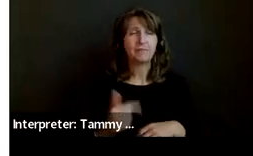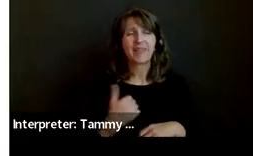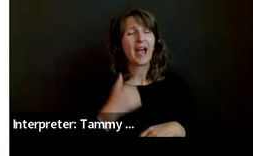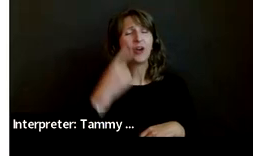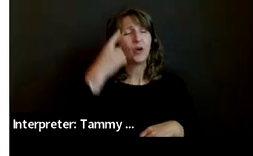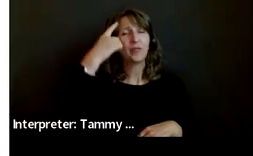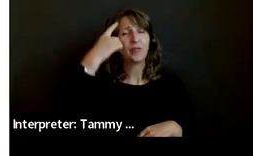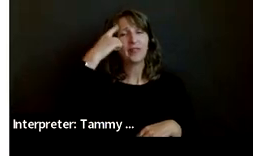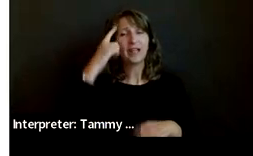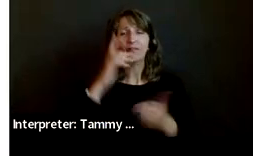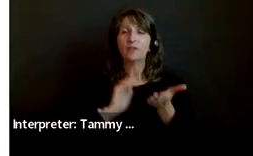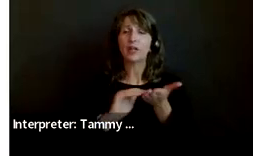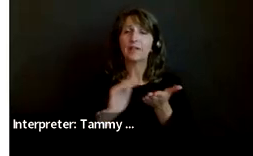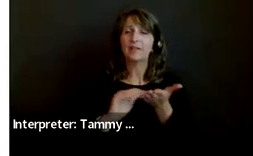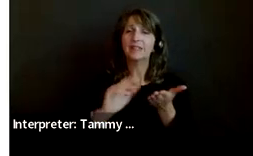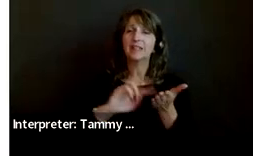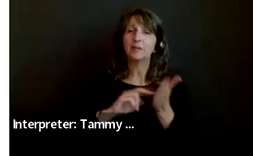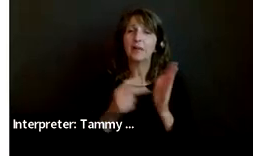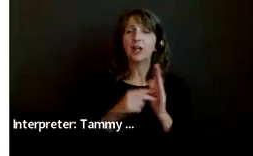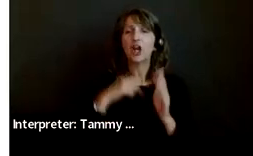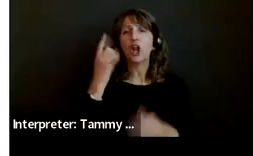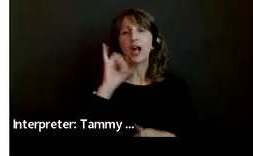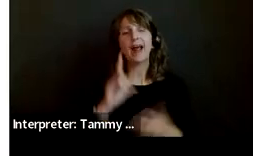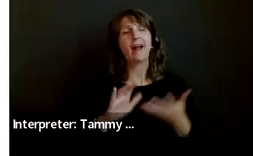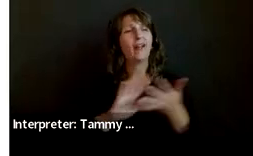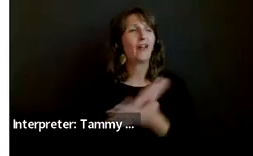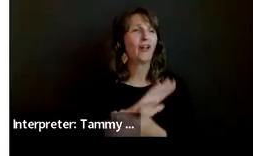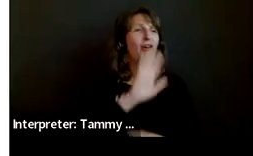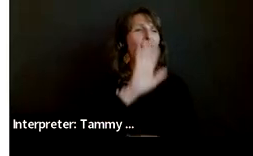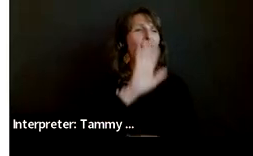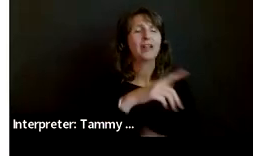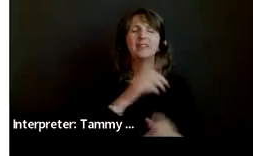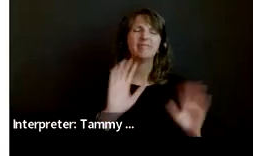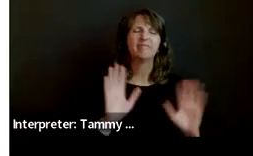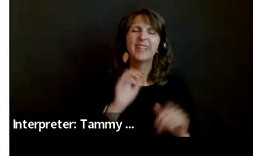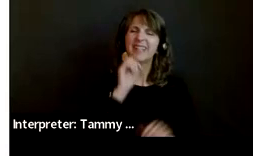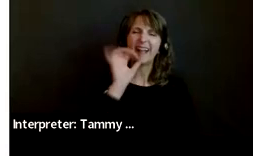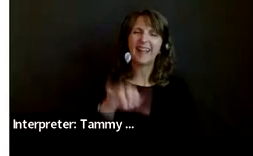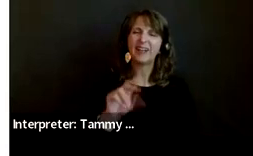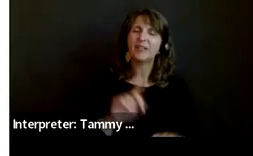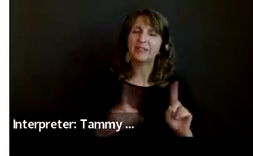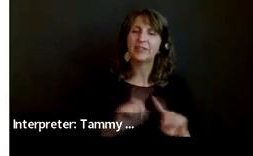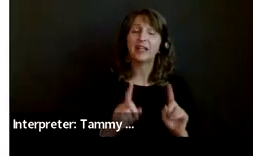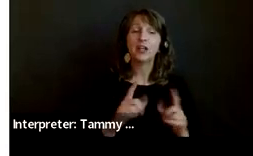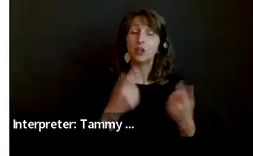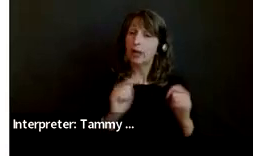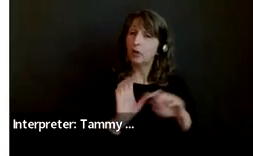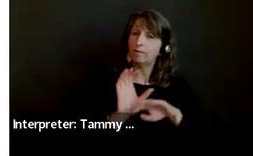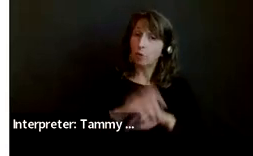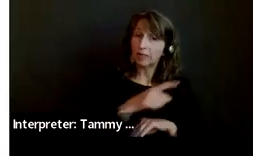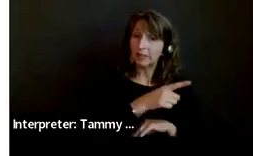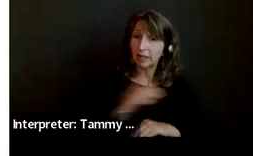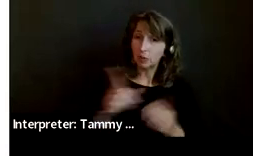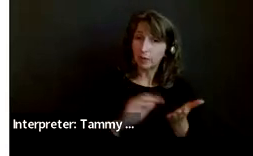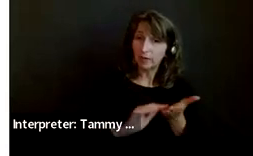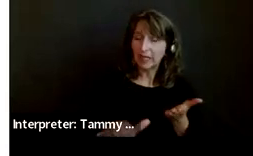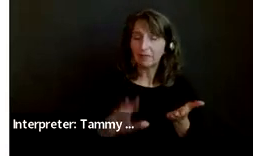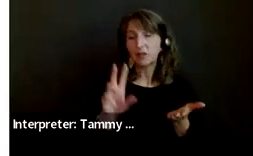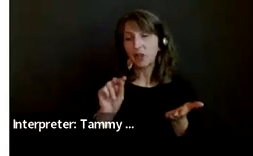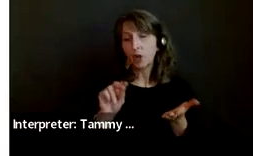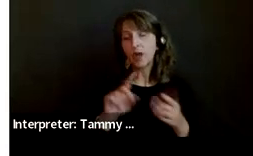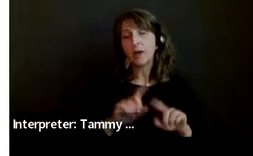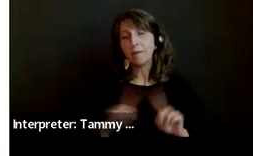And I do think that there's a lot of healing and forgiveness. I wouldn't try and force forgiveness on somebody because they just may not be ready for it, but I do think it's a powerful thing.